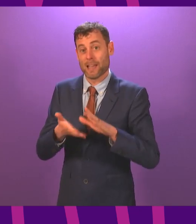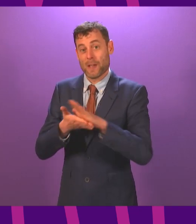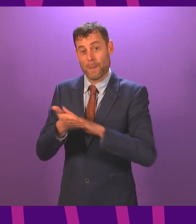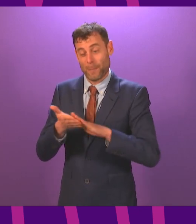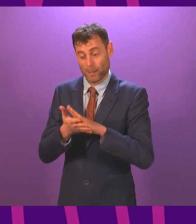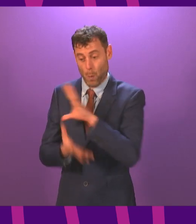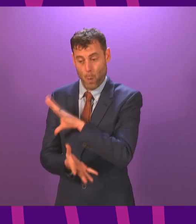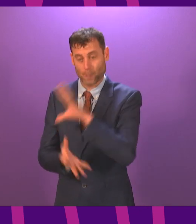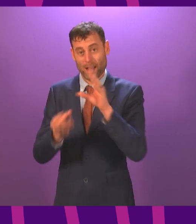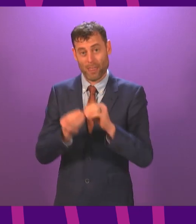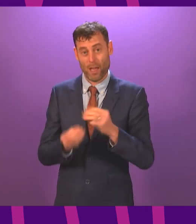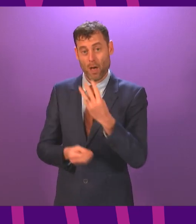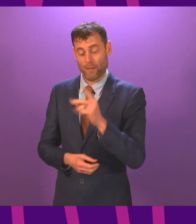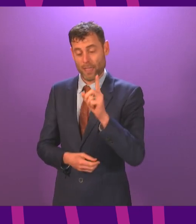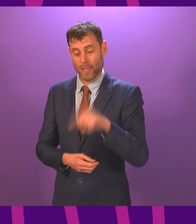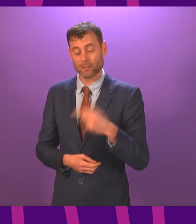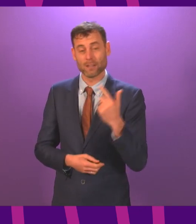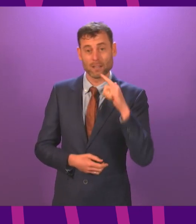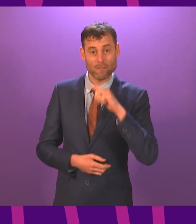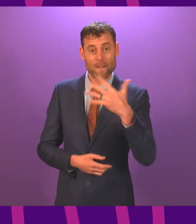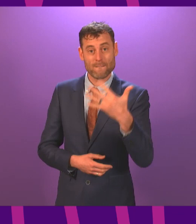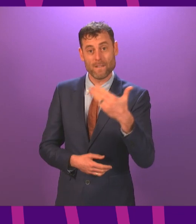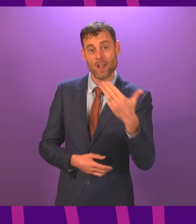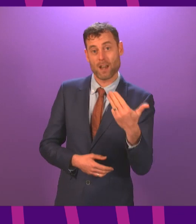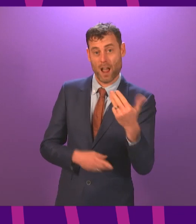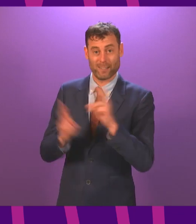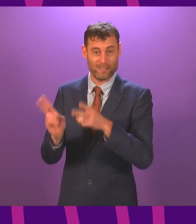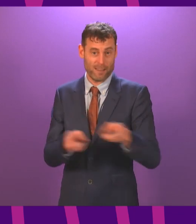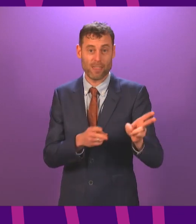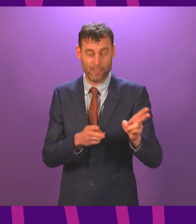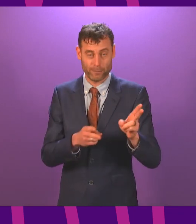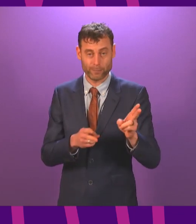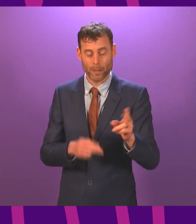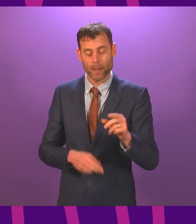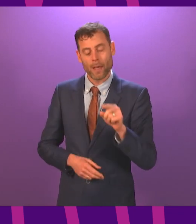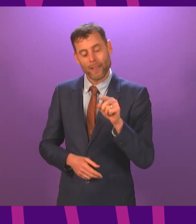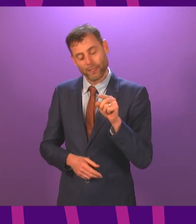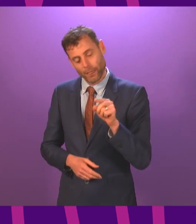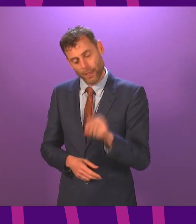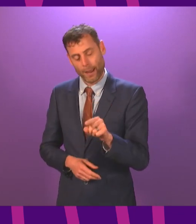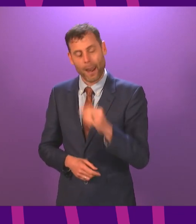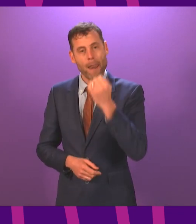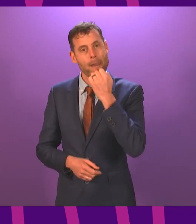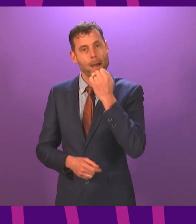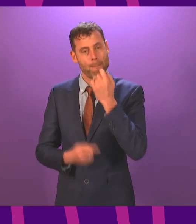of deaths, under that measurement, is now 3,759. Those figures remind us of course that